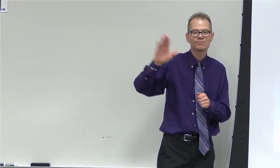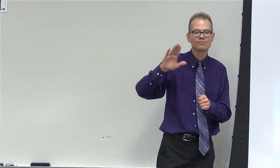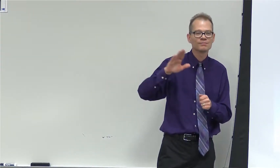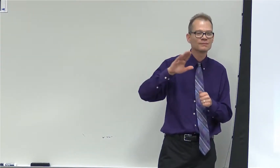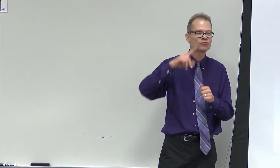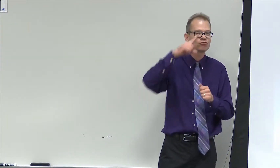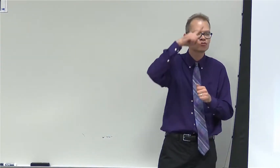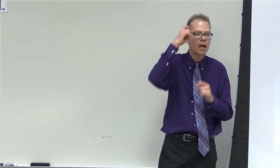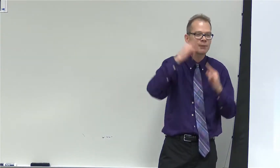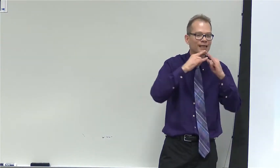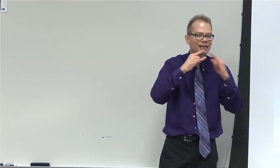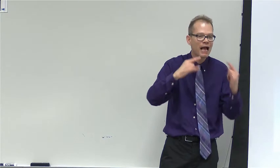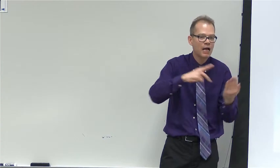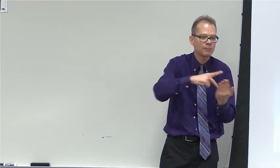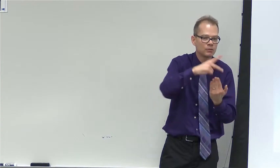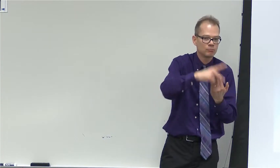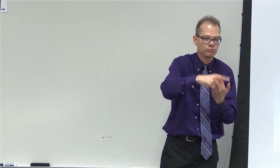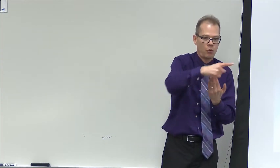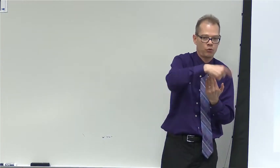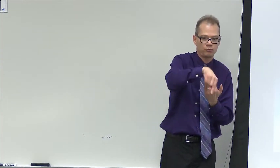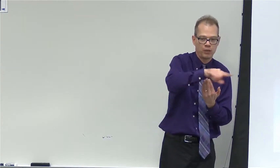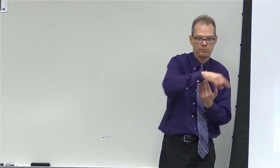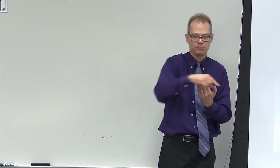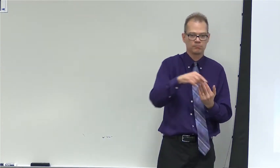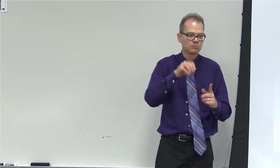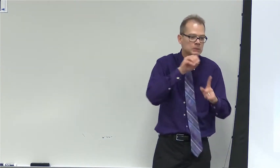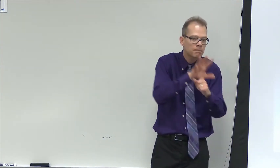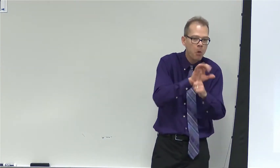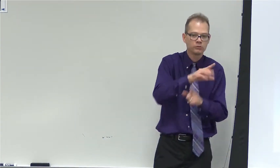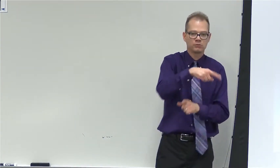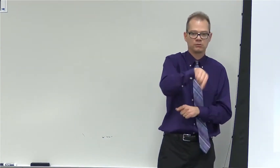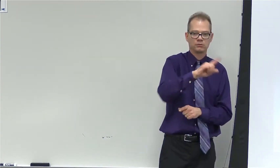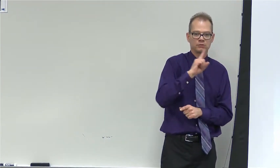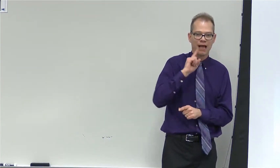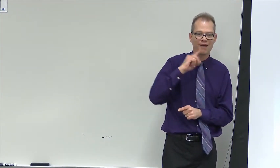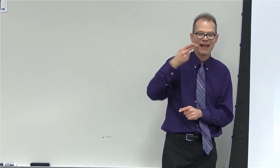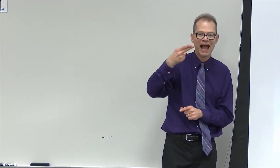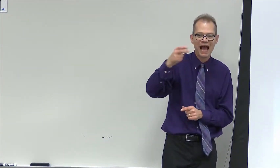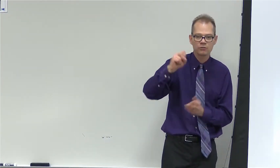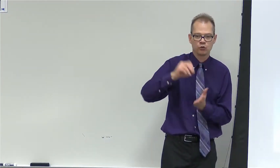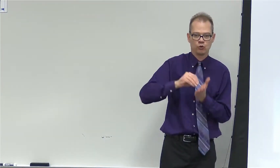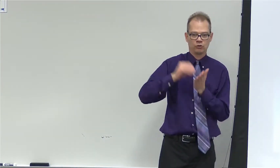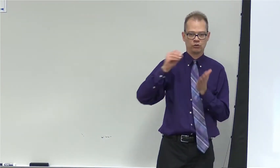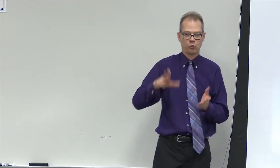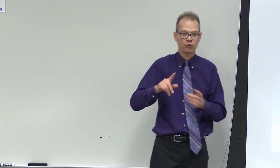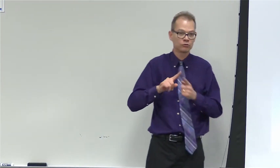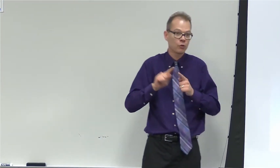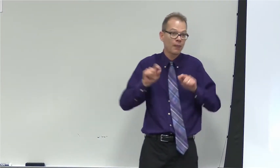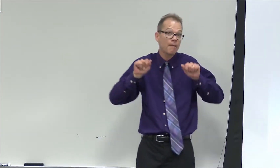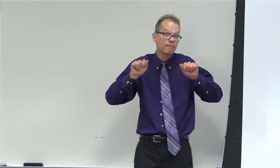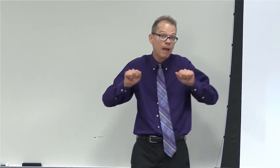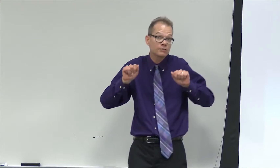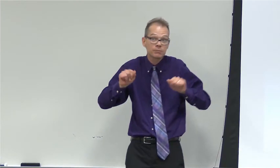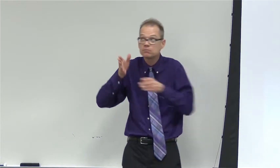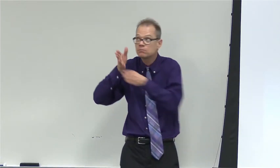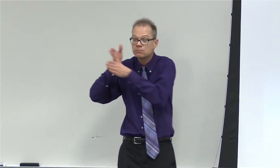the summer camp program here at NTID to expose deaf... deaf high-school students to the possibilities, the possible future careers